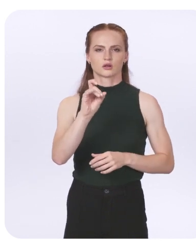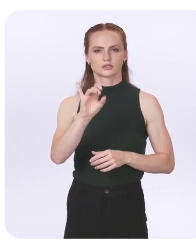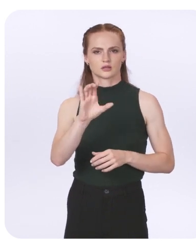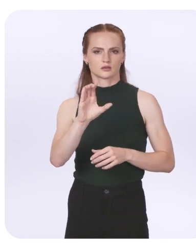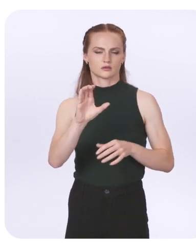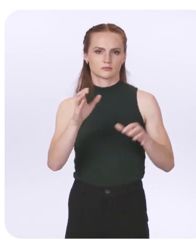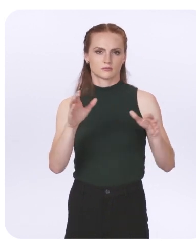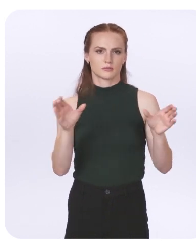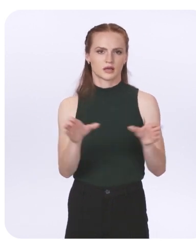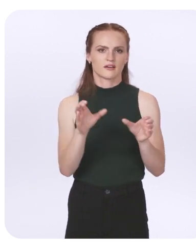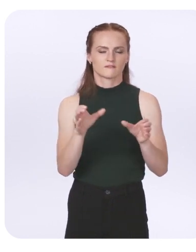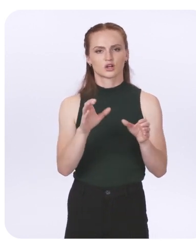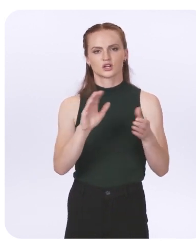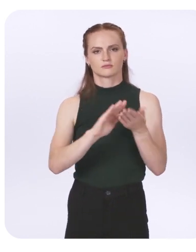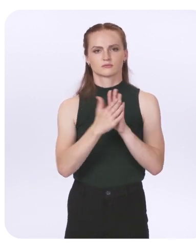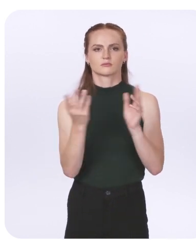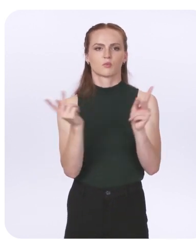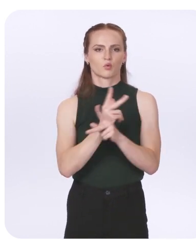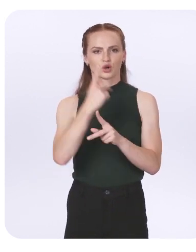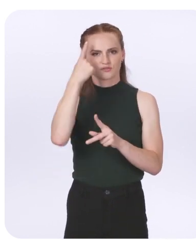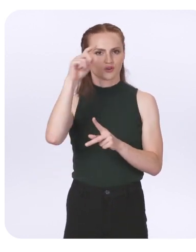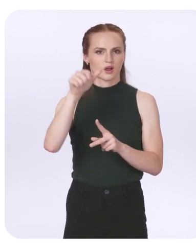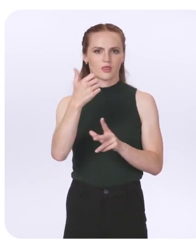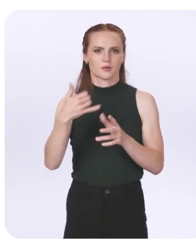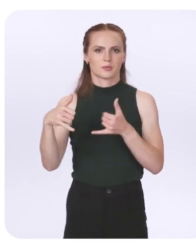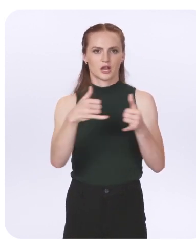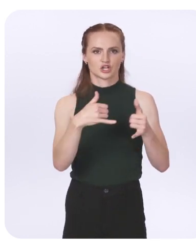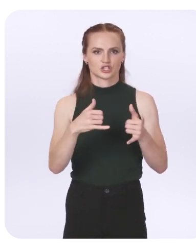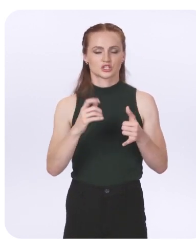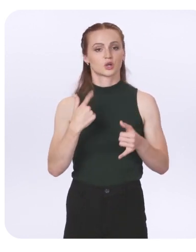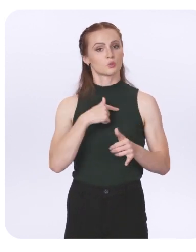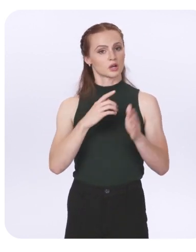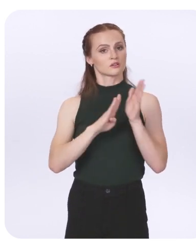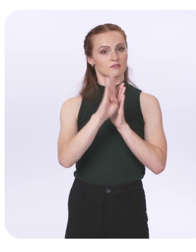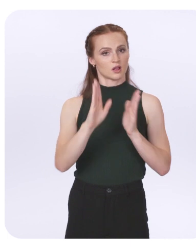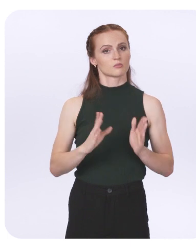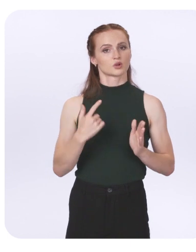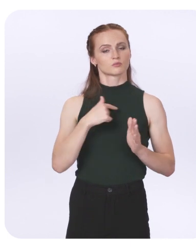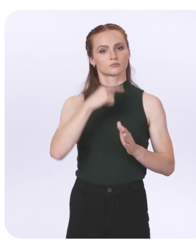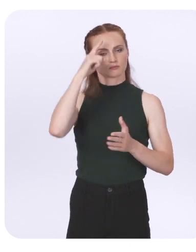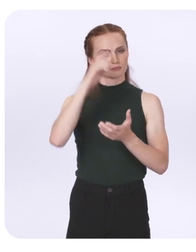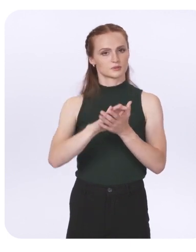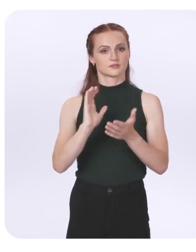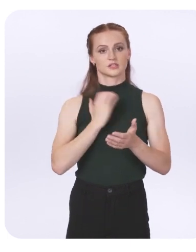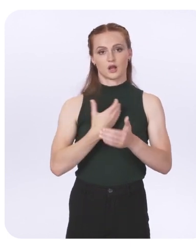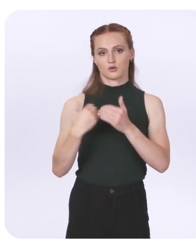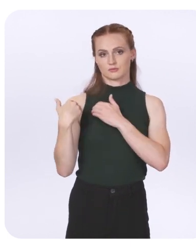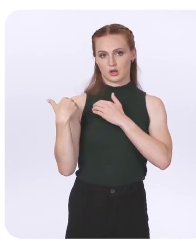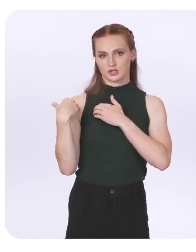As a developer, we believe it’s our responsibility to do what we can to counter this. From launch,